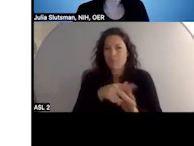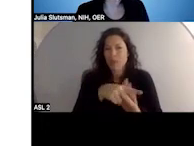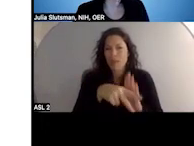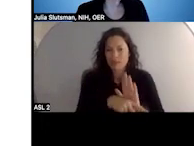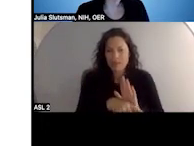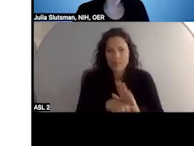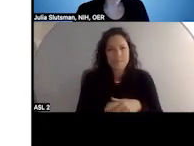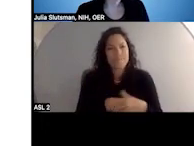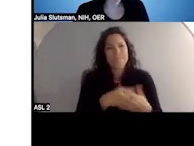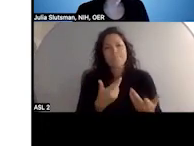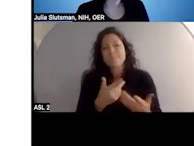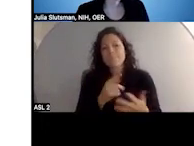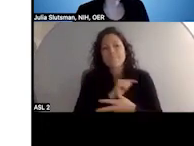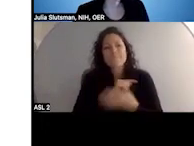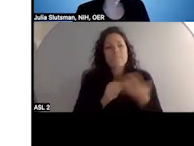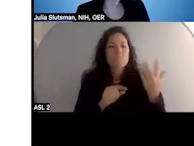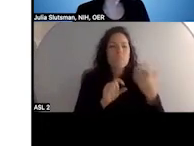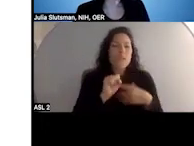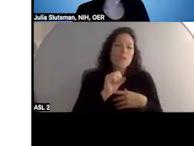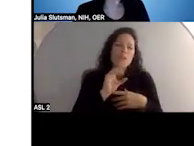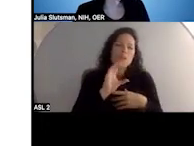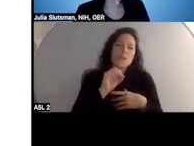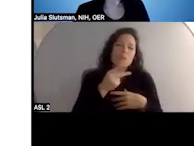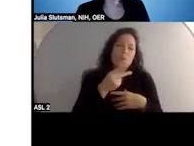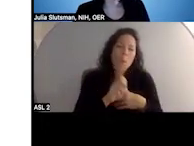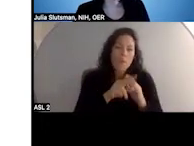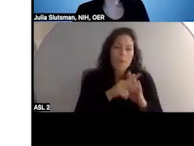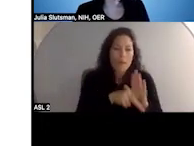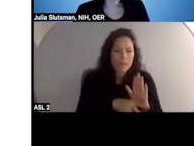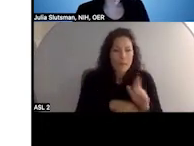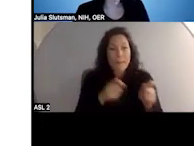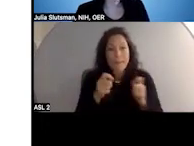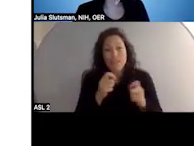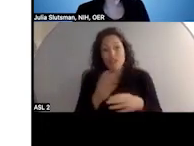including the scope of the policy, managing and sharing scientific data,